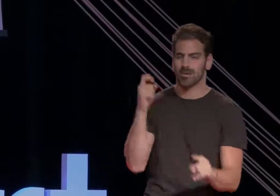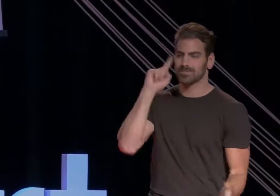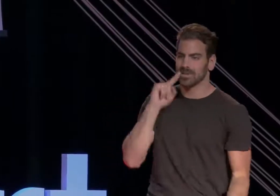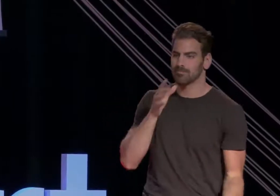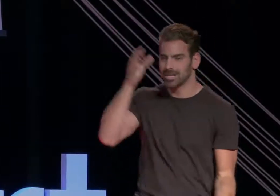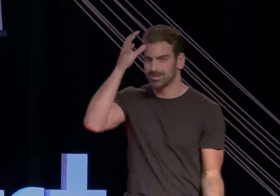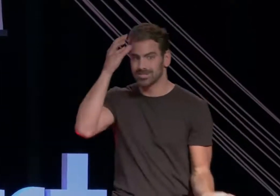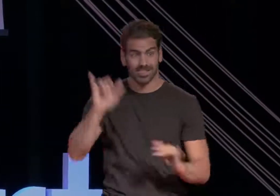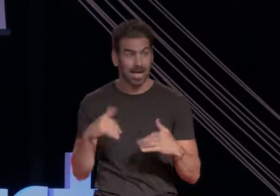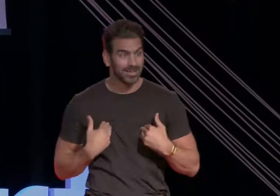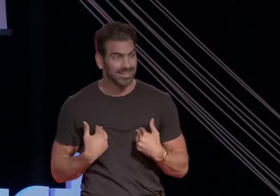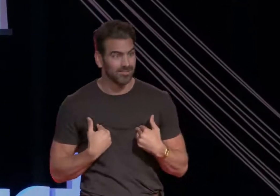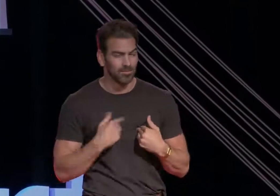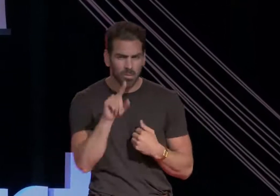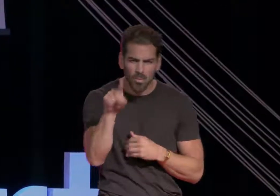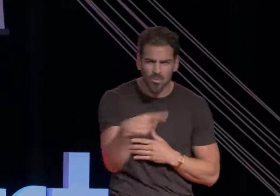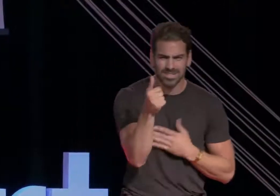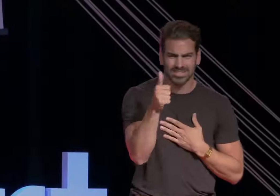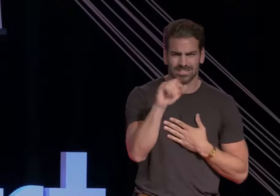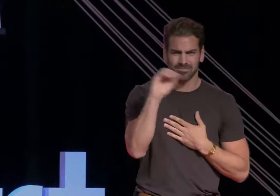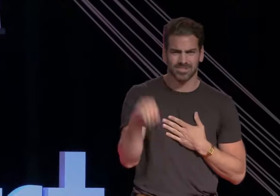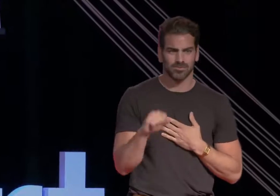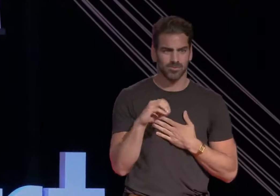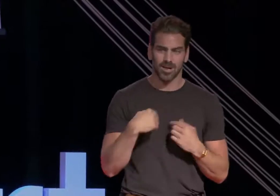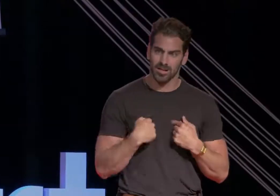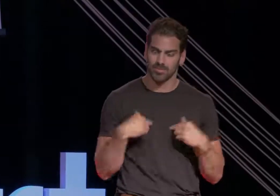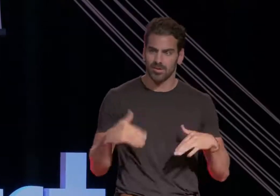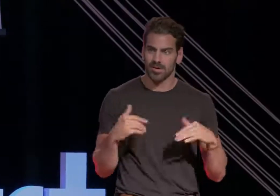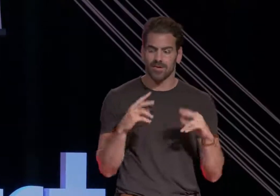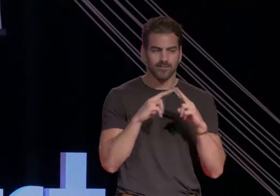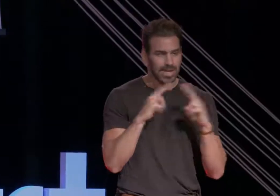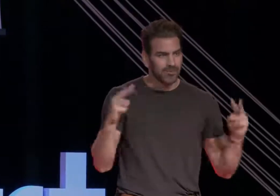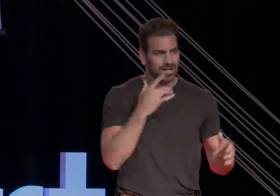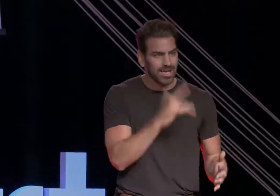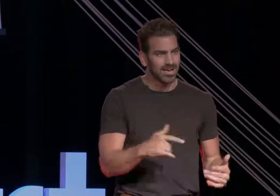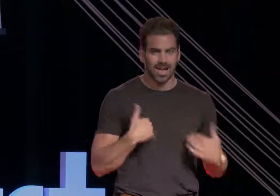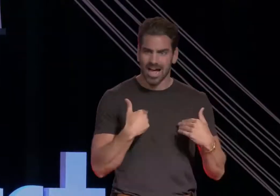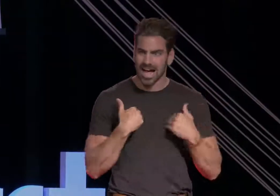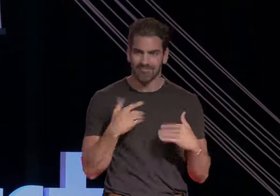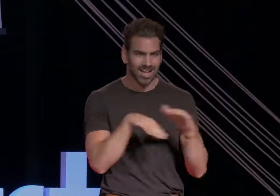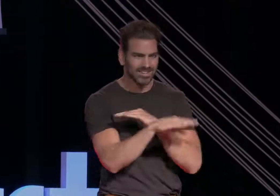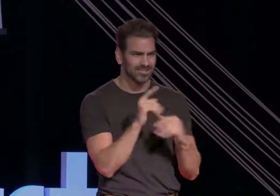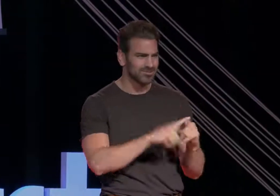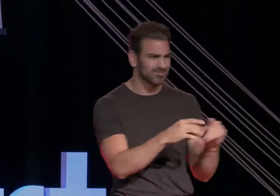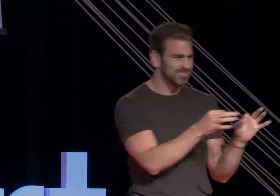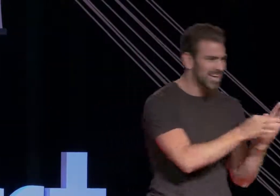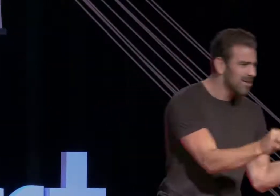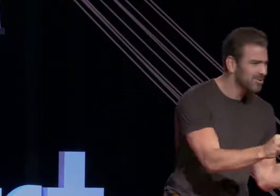10 of deaf children come from deaf parents like mine only 10 i'm incredibly lucky i had access to